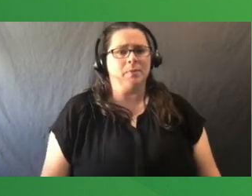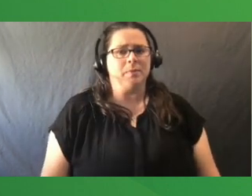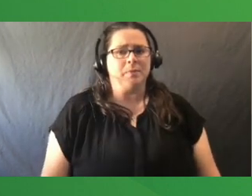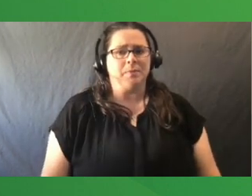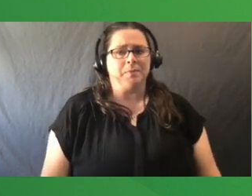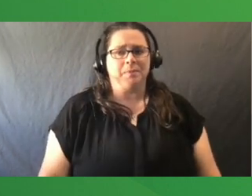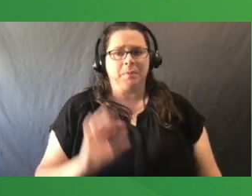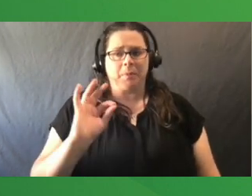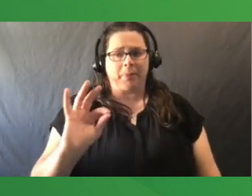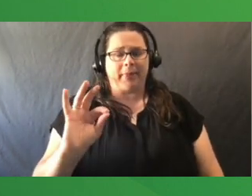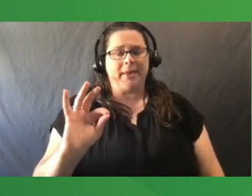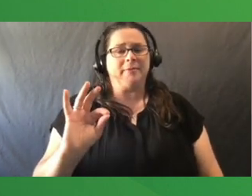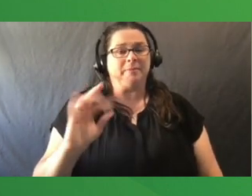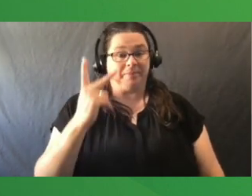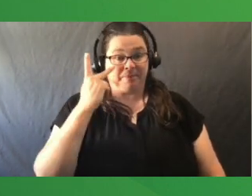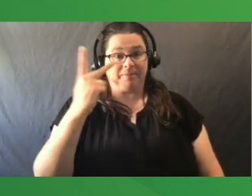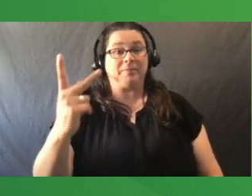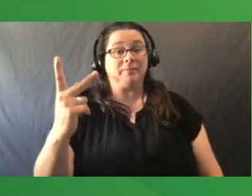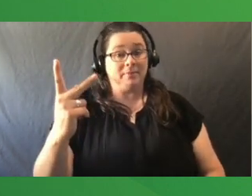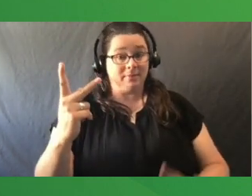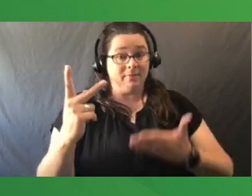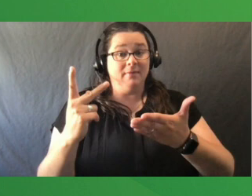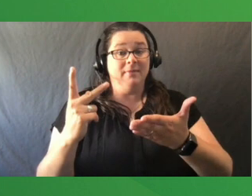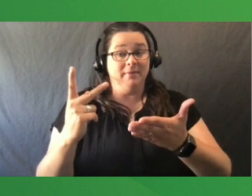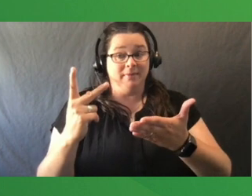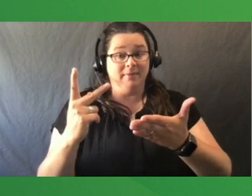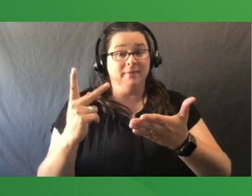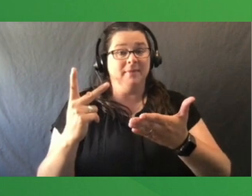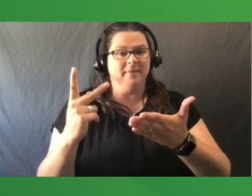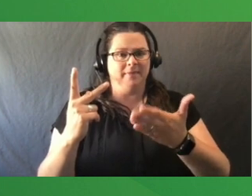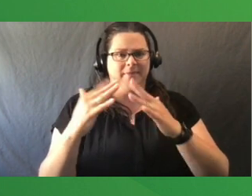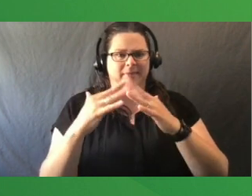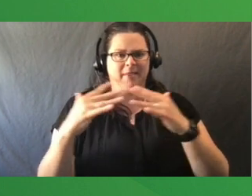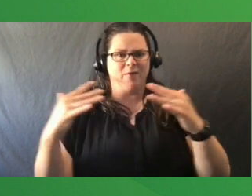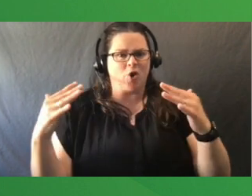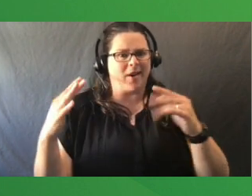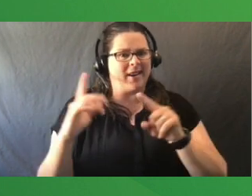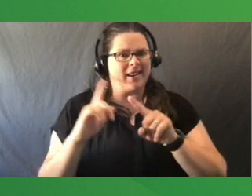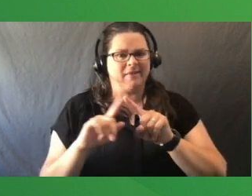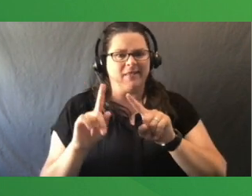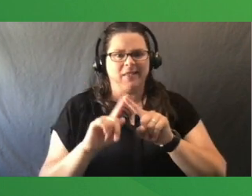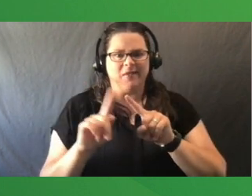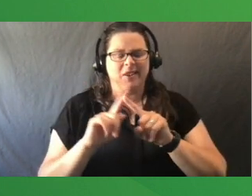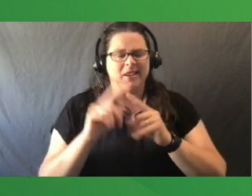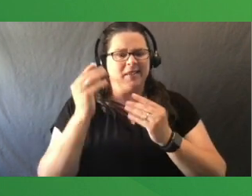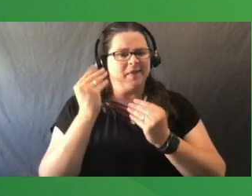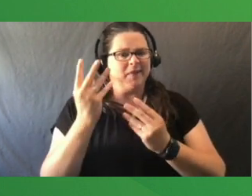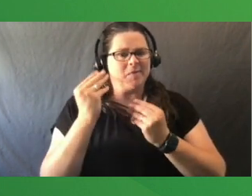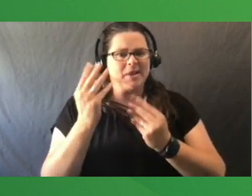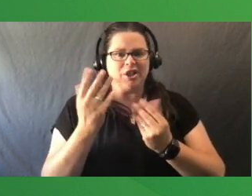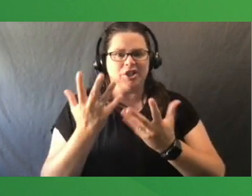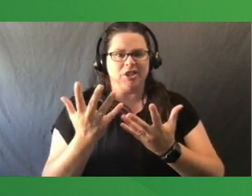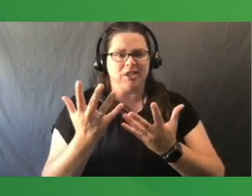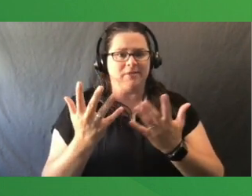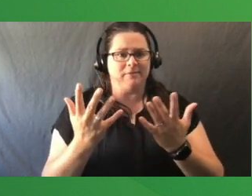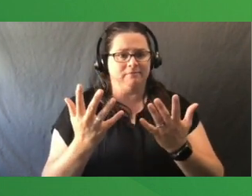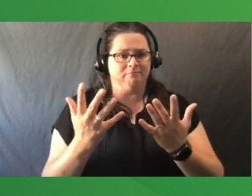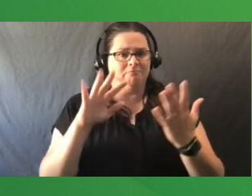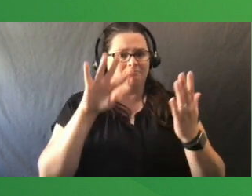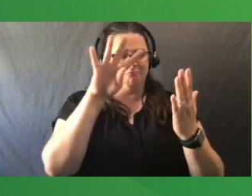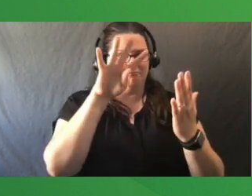So you can see there's a variety of information in this reference sheet.